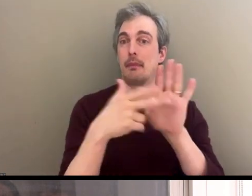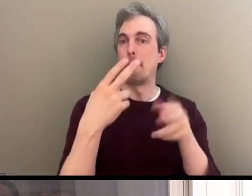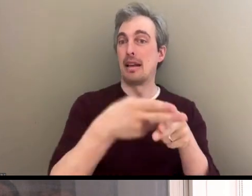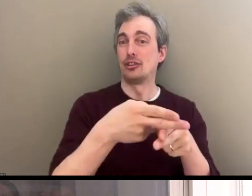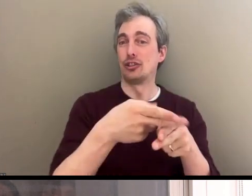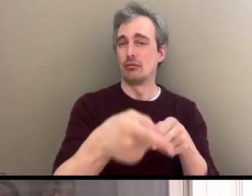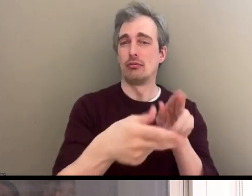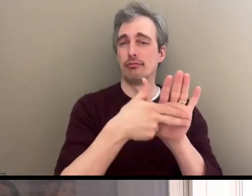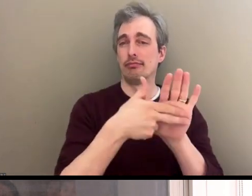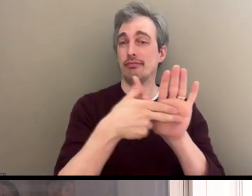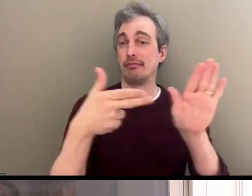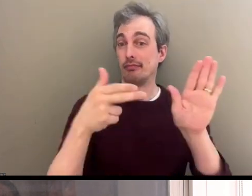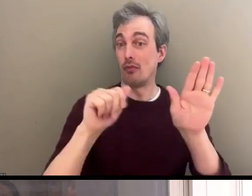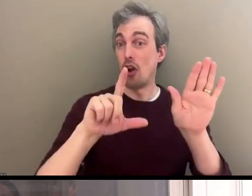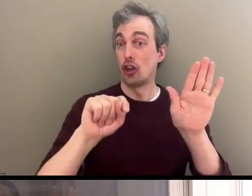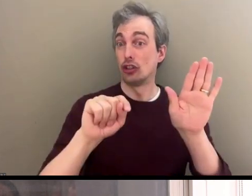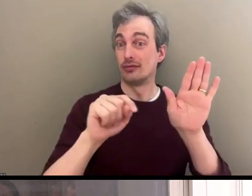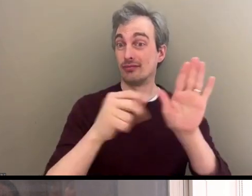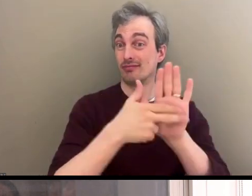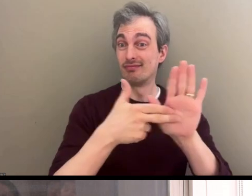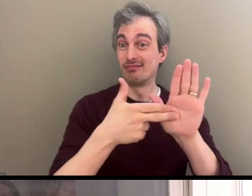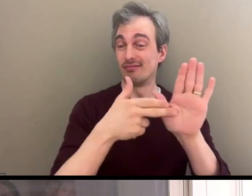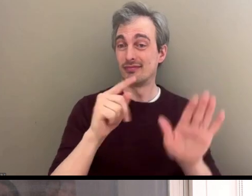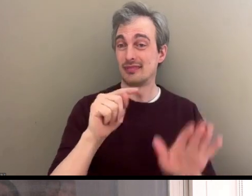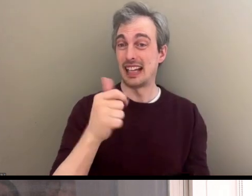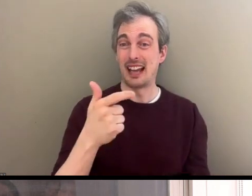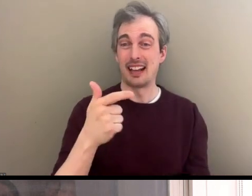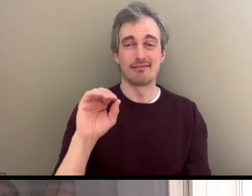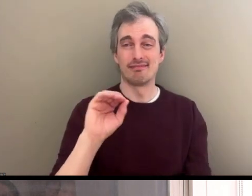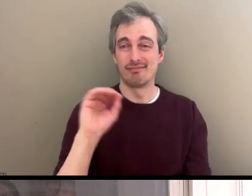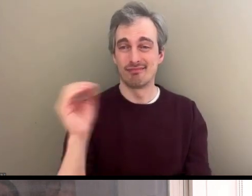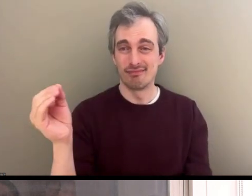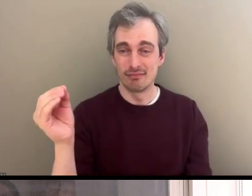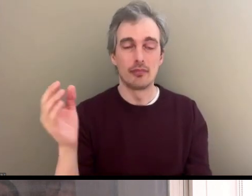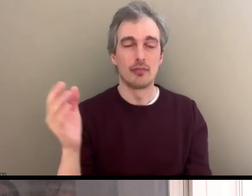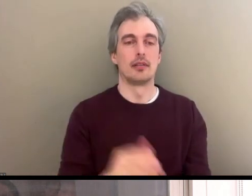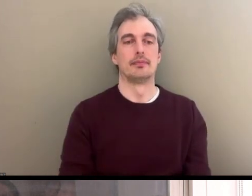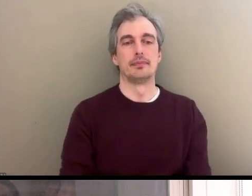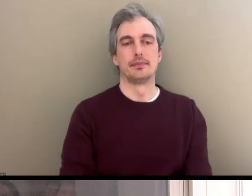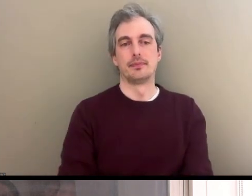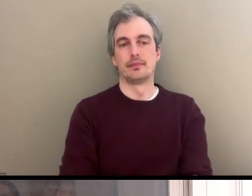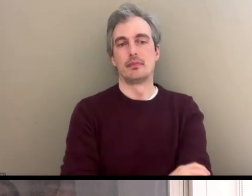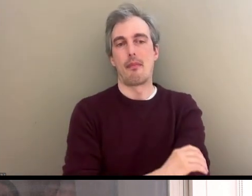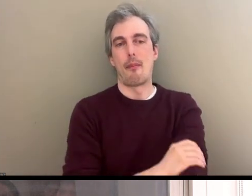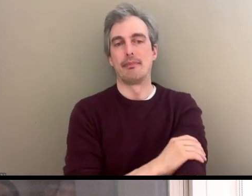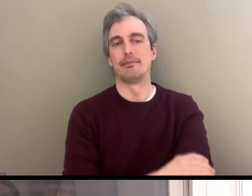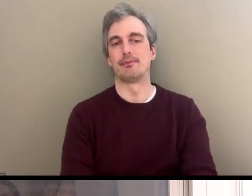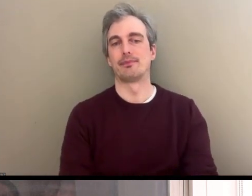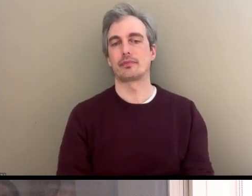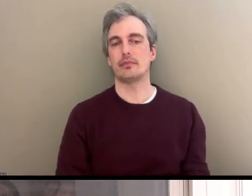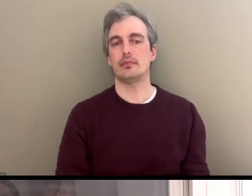one solution that you will need if you aren't using Next.js is it will